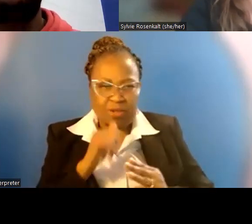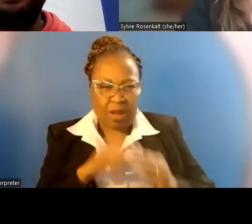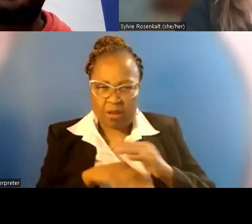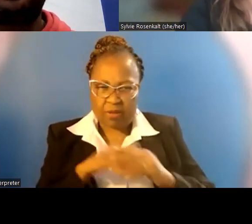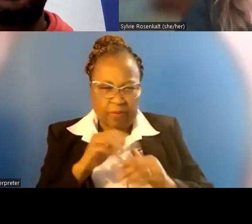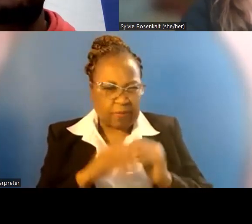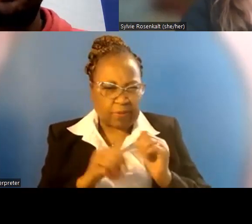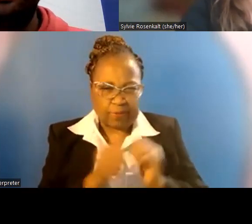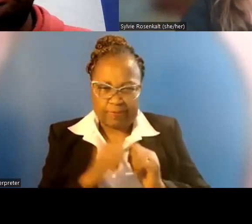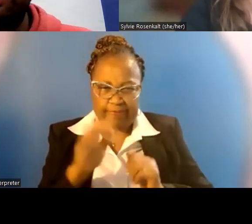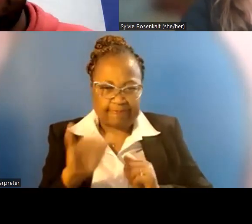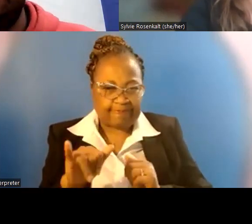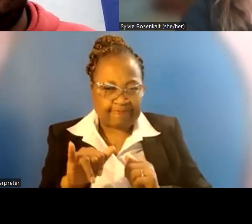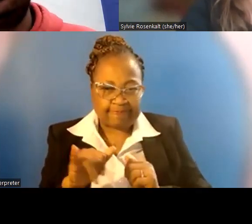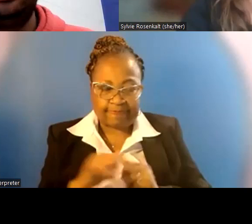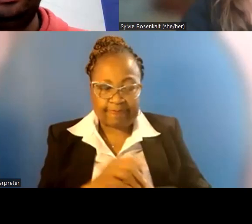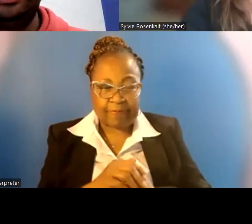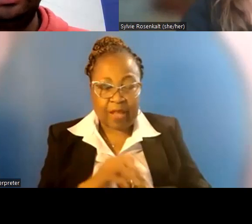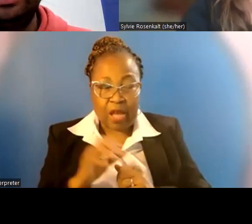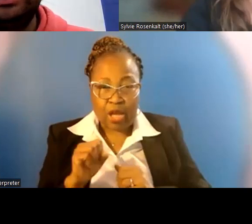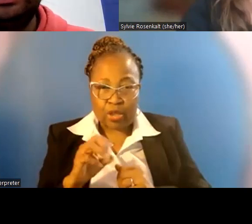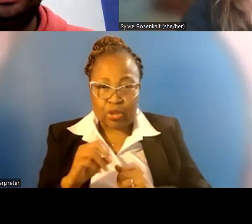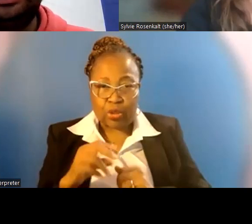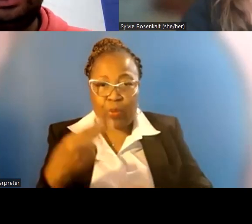So it was hybrid, some people on Zoom,